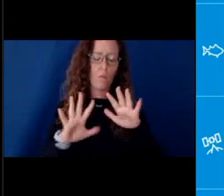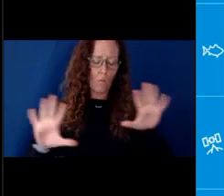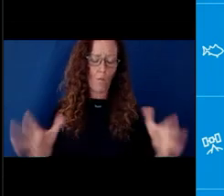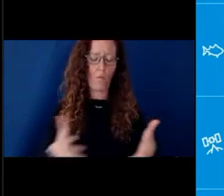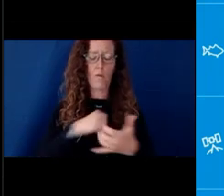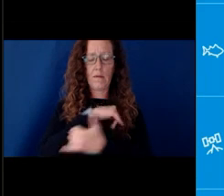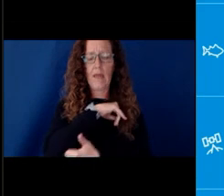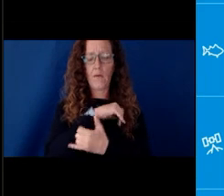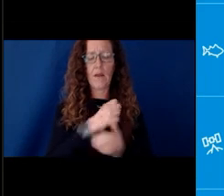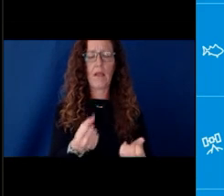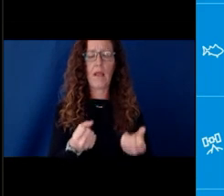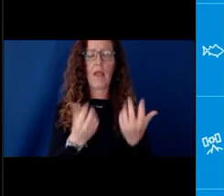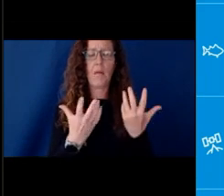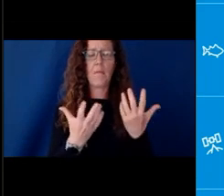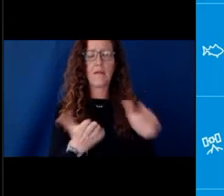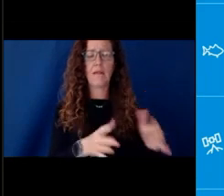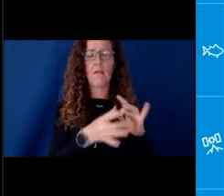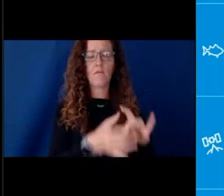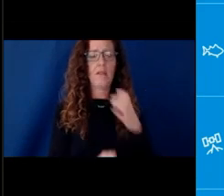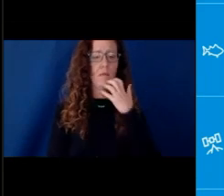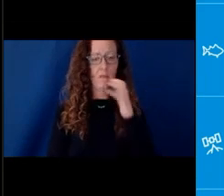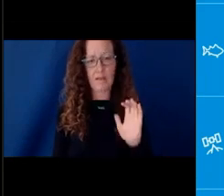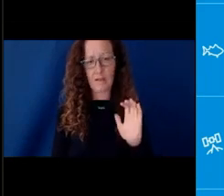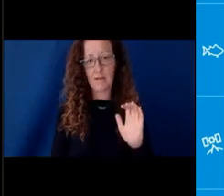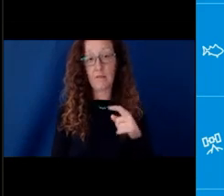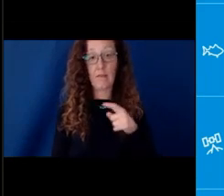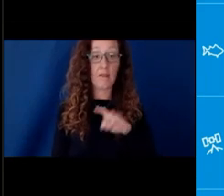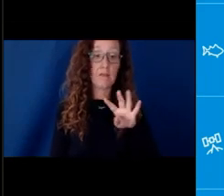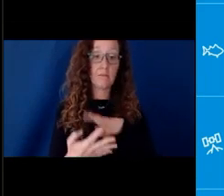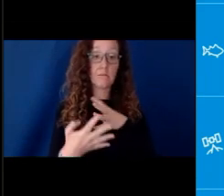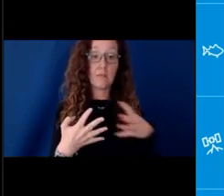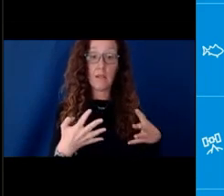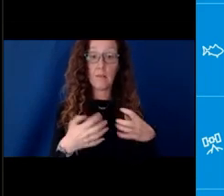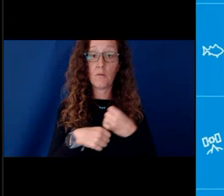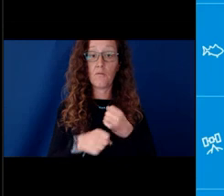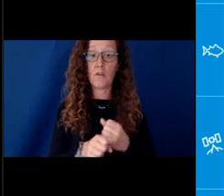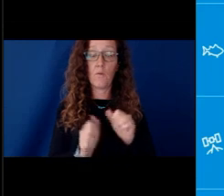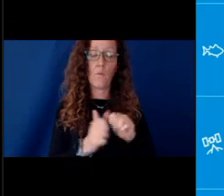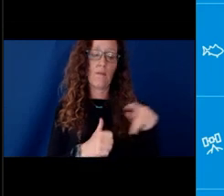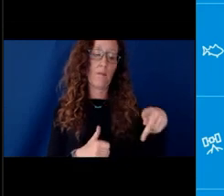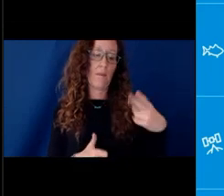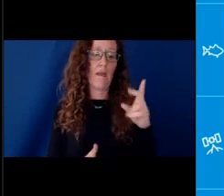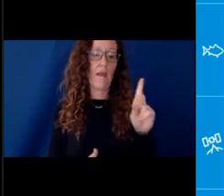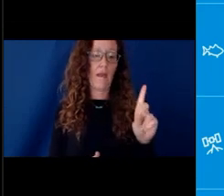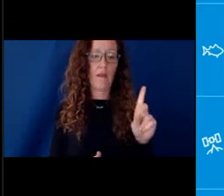explicit table that, you know, was generated with the PHAD values for multiple locations. I think